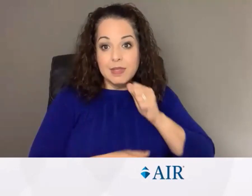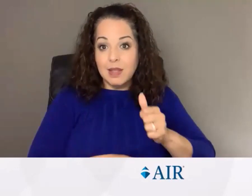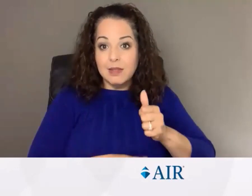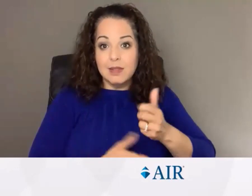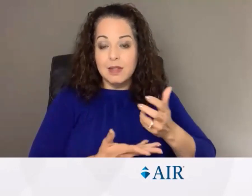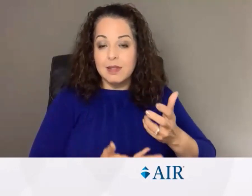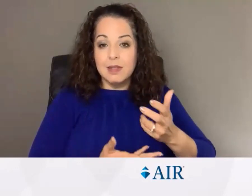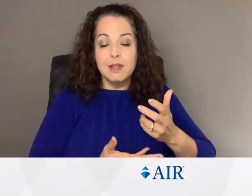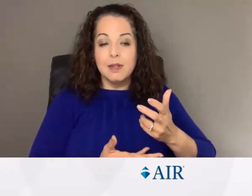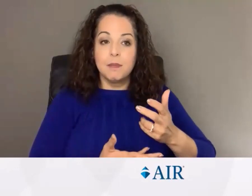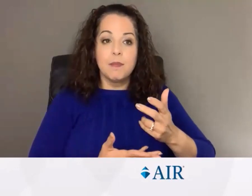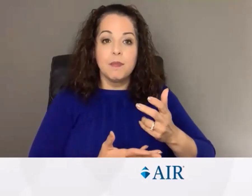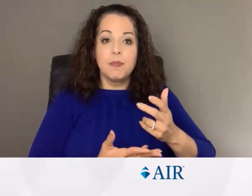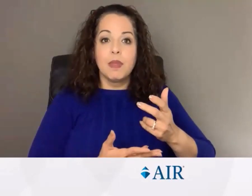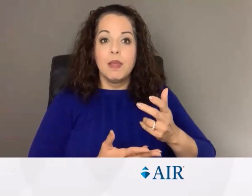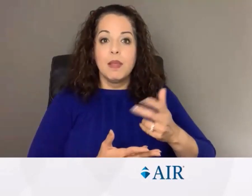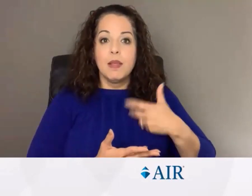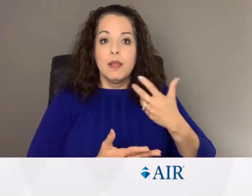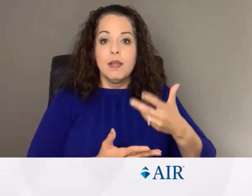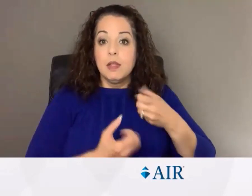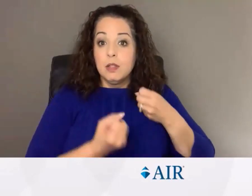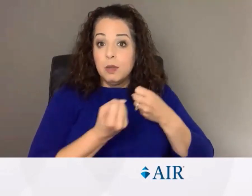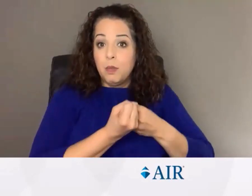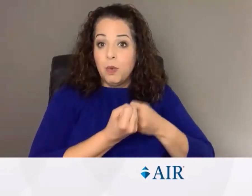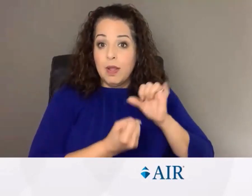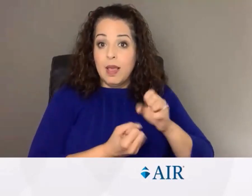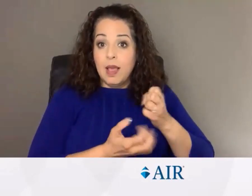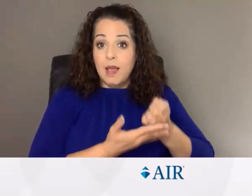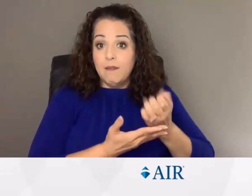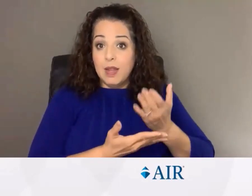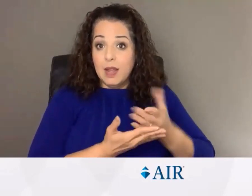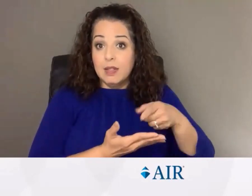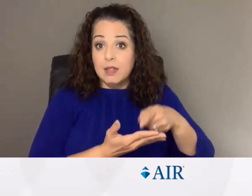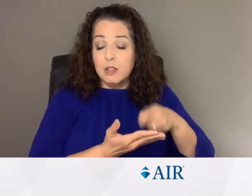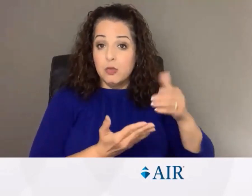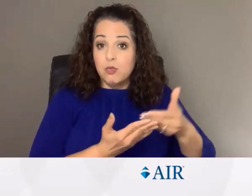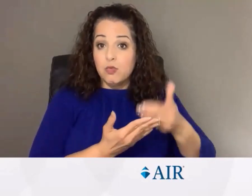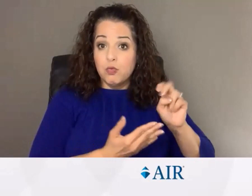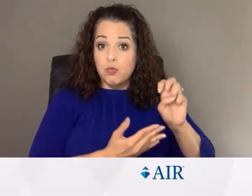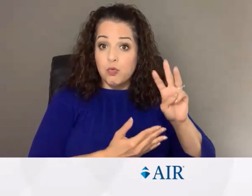doesn't support evidence use, this